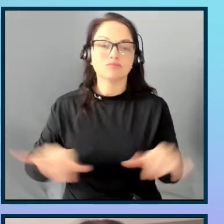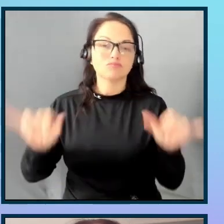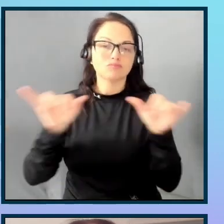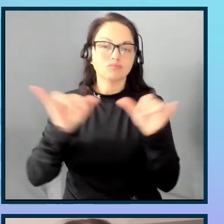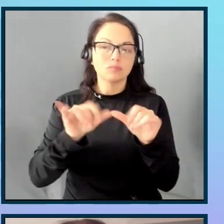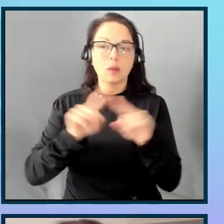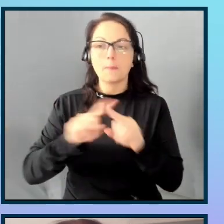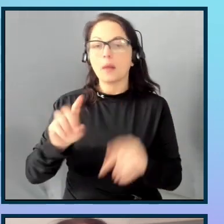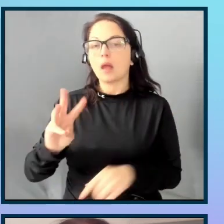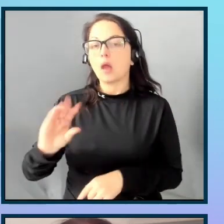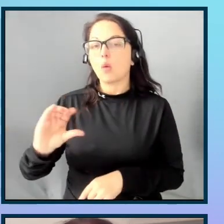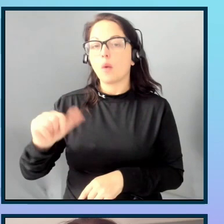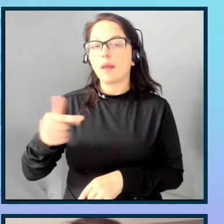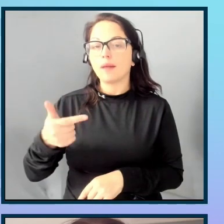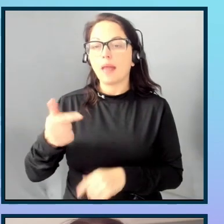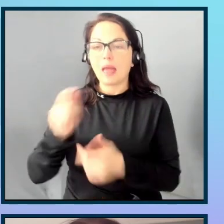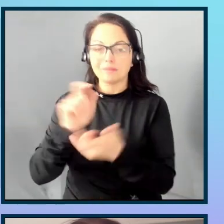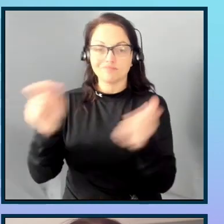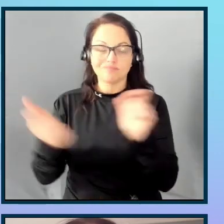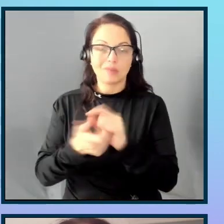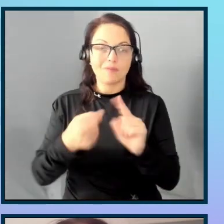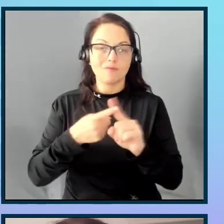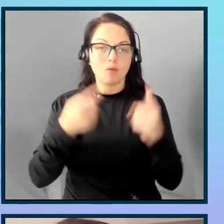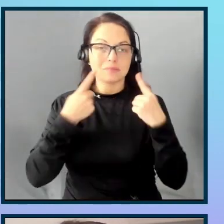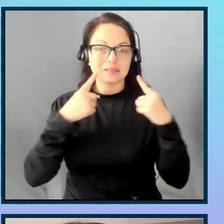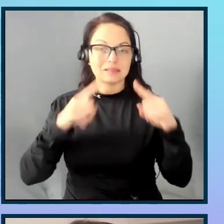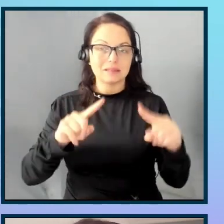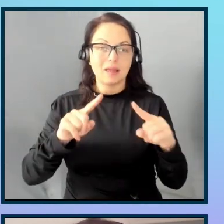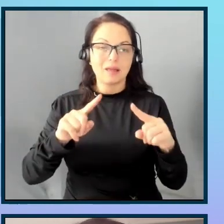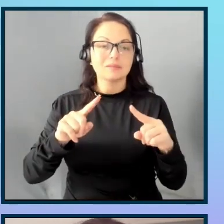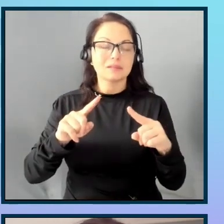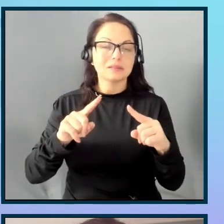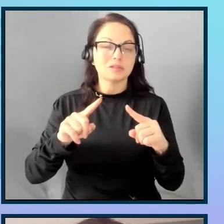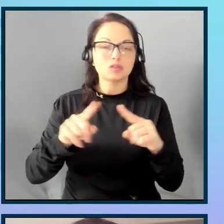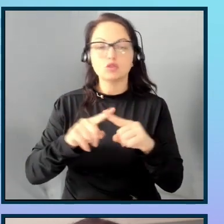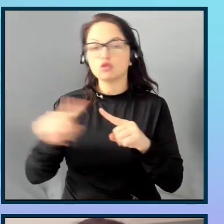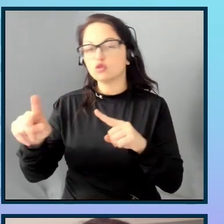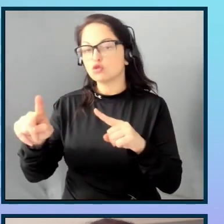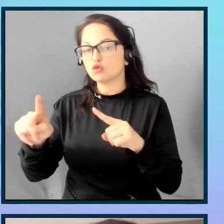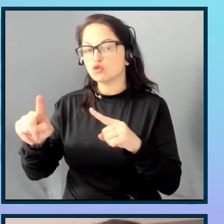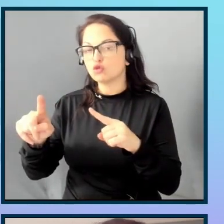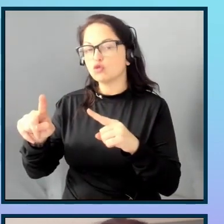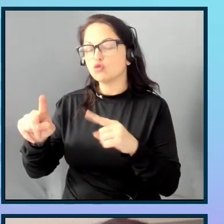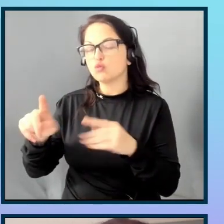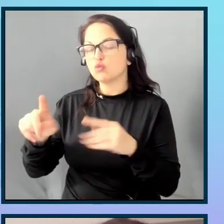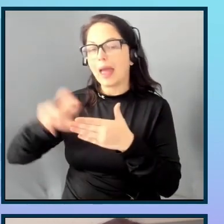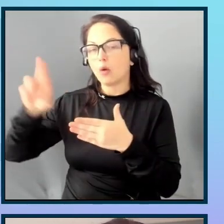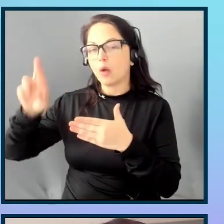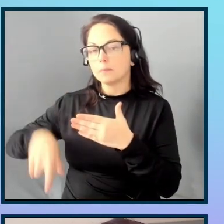But WCAG is shifting over from success criteria to outcomes. And there's just subtle difference there.